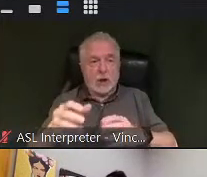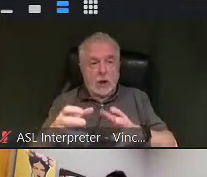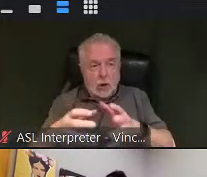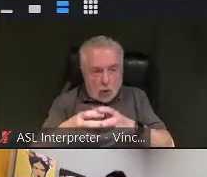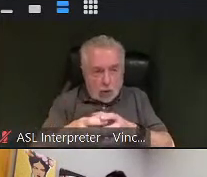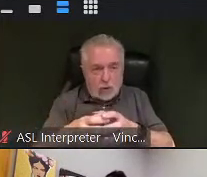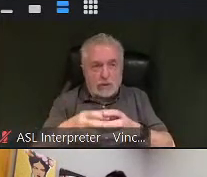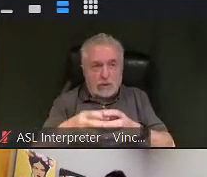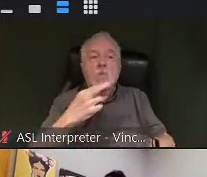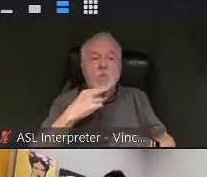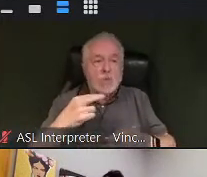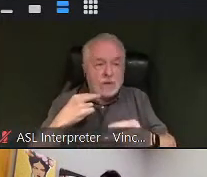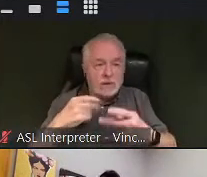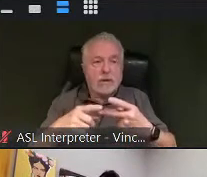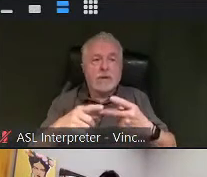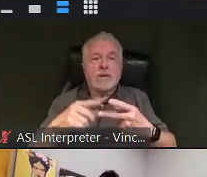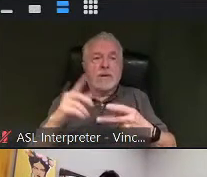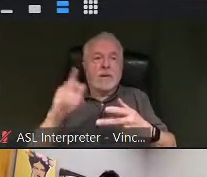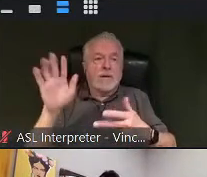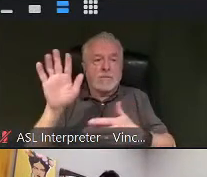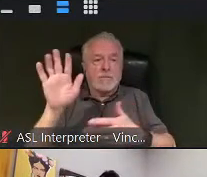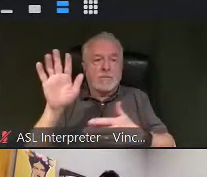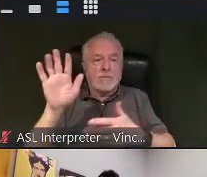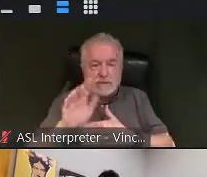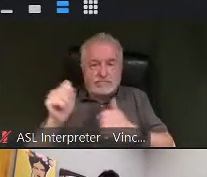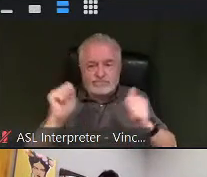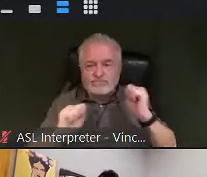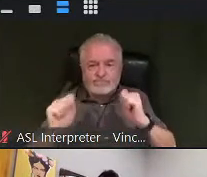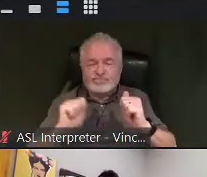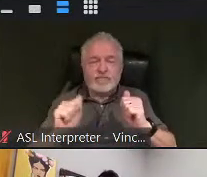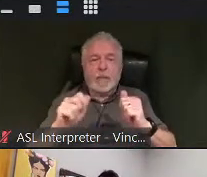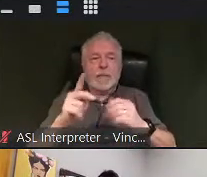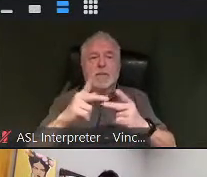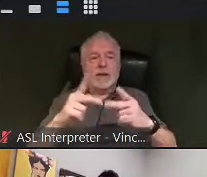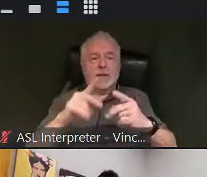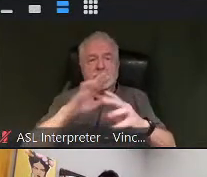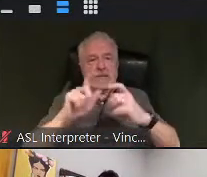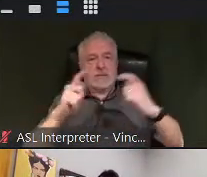restaurants, theaters, large places where we need to go back to